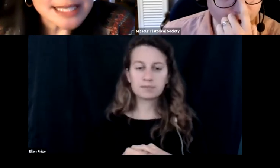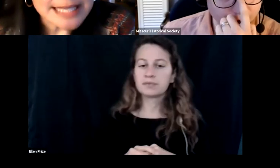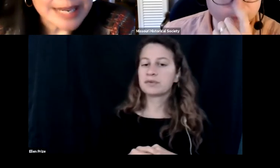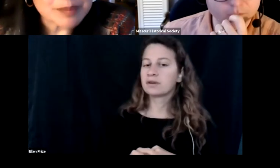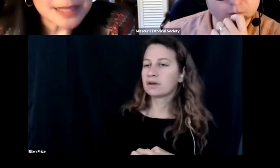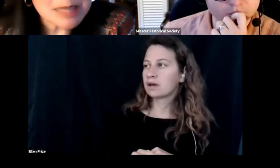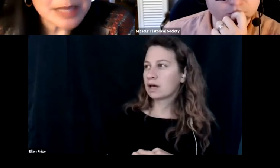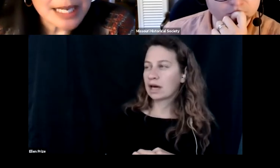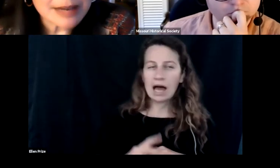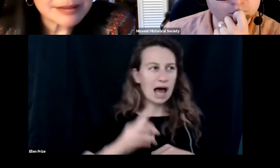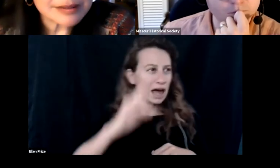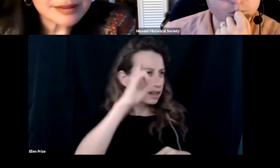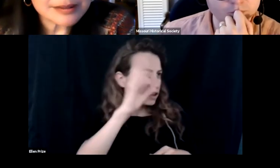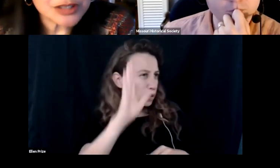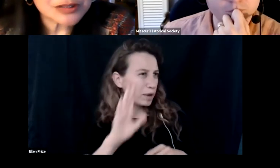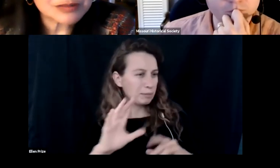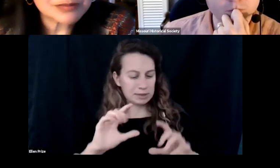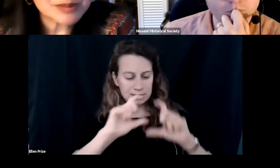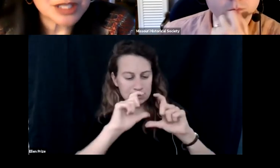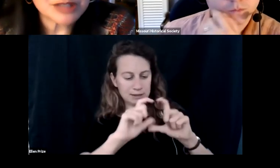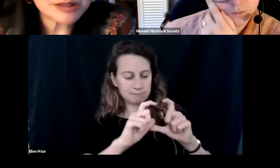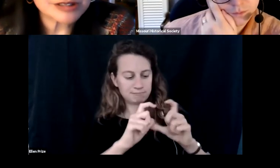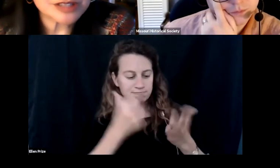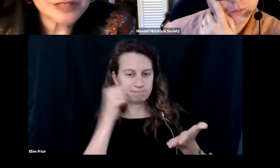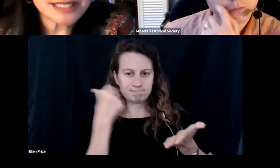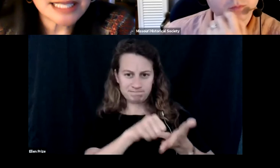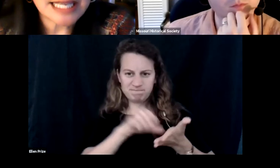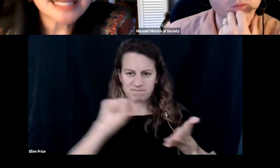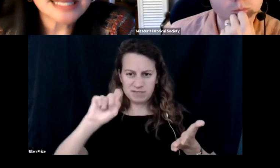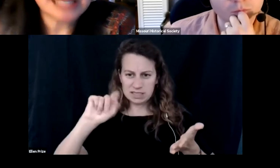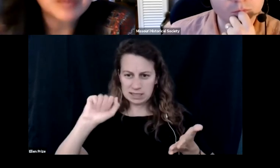Okay, we got $20,000 we got an apology. We're good now. I think